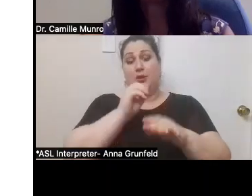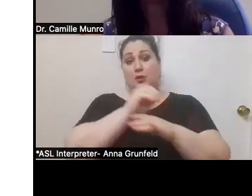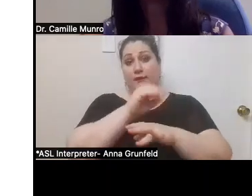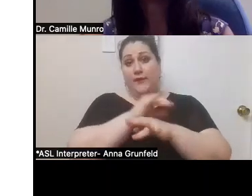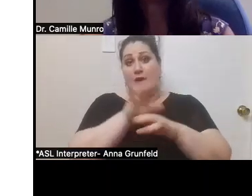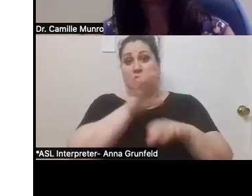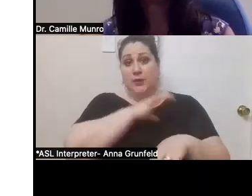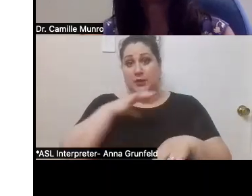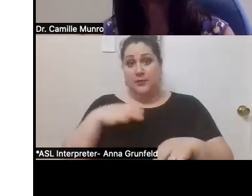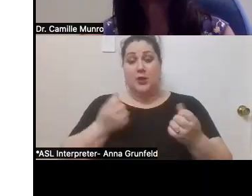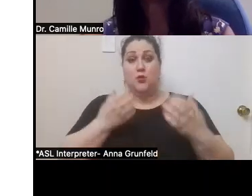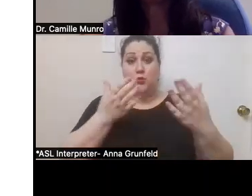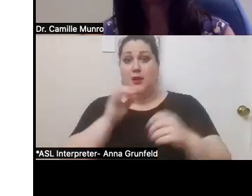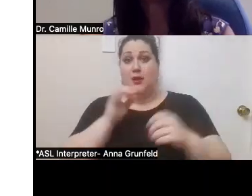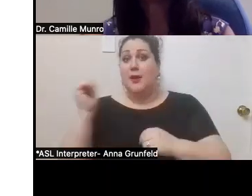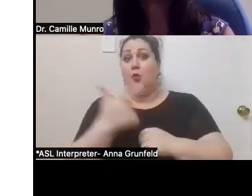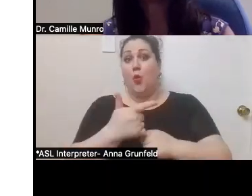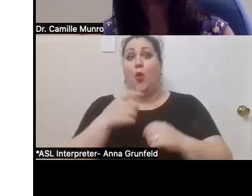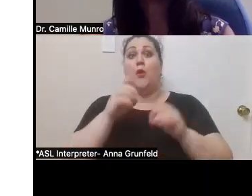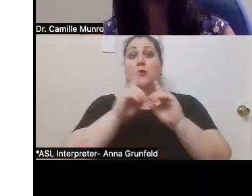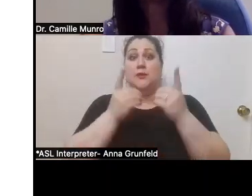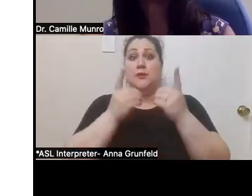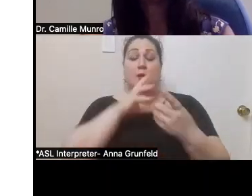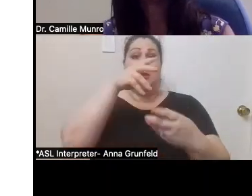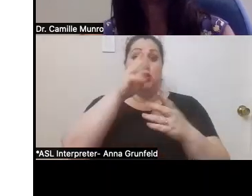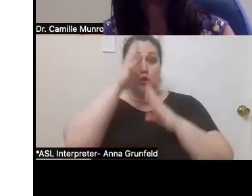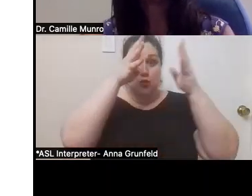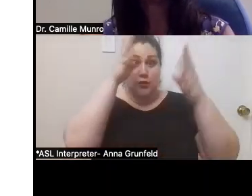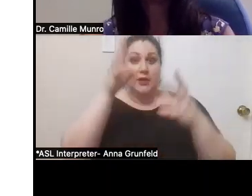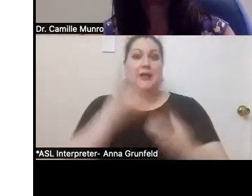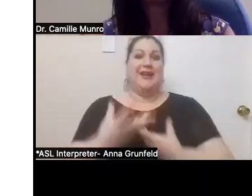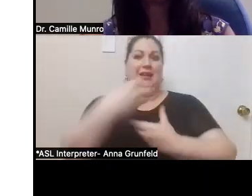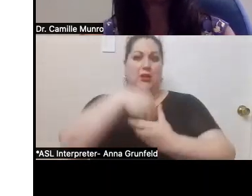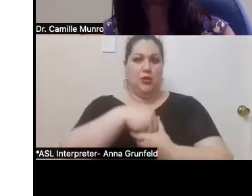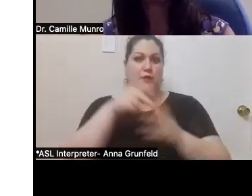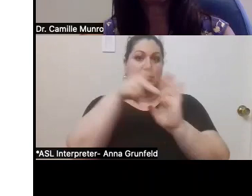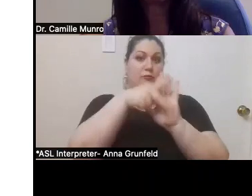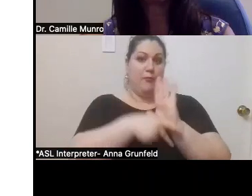departments create inclusive policies and practices for physicians with disabilities.